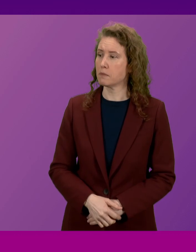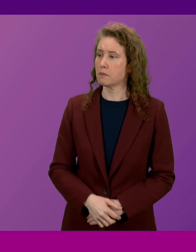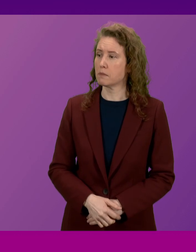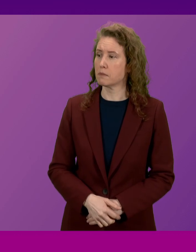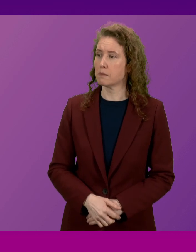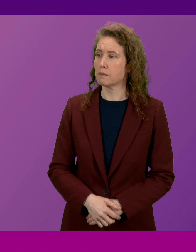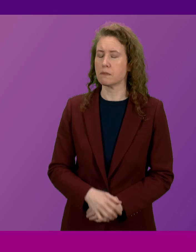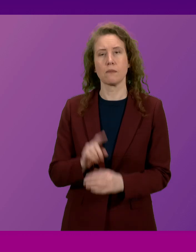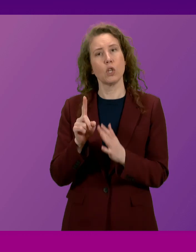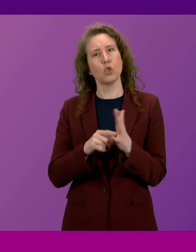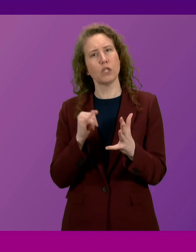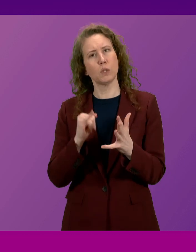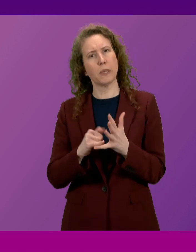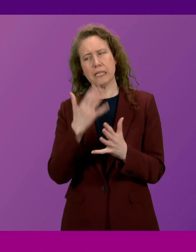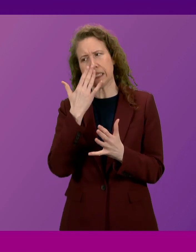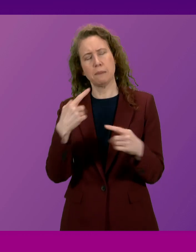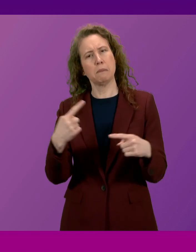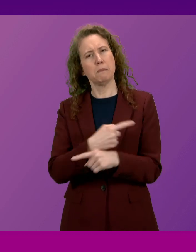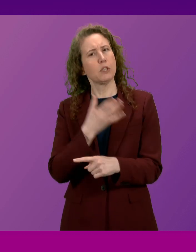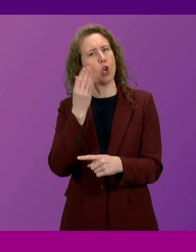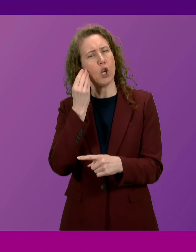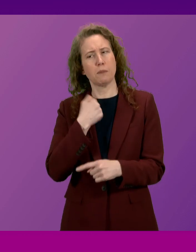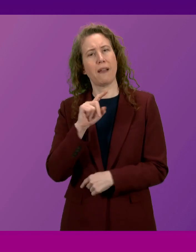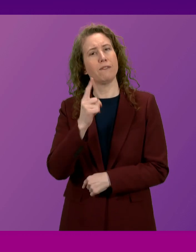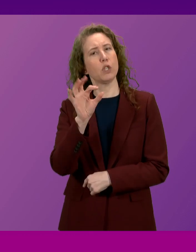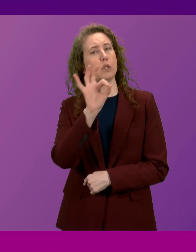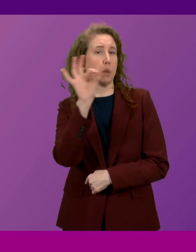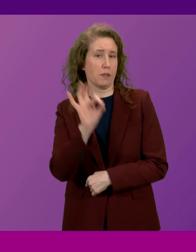John Swinney appears to have misheard my first question—or maybe he just finds it